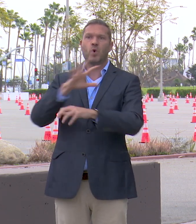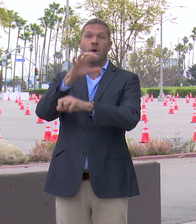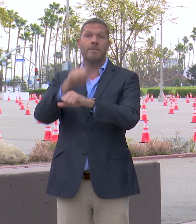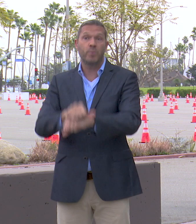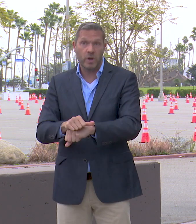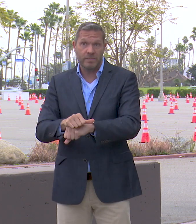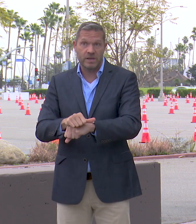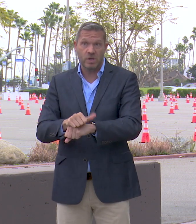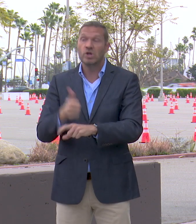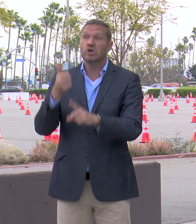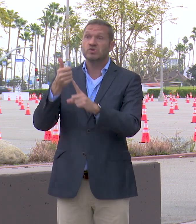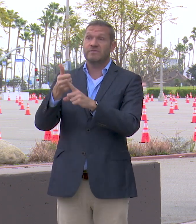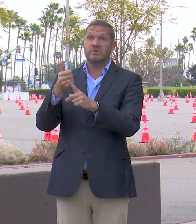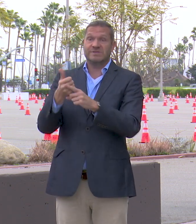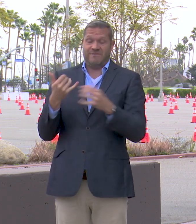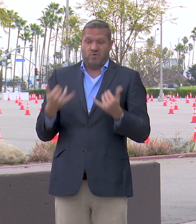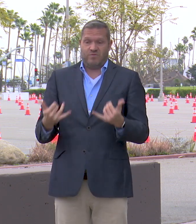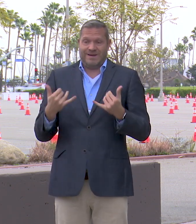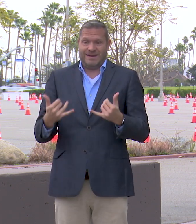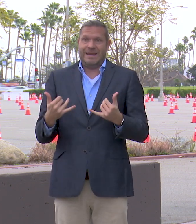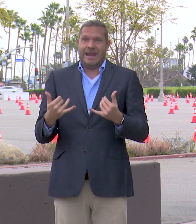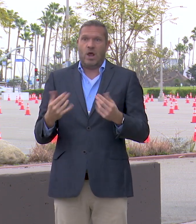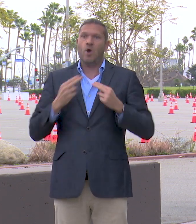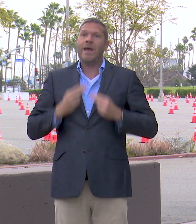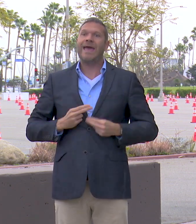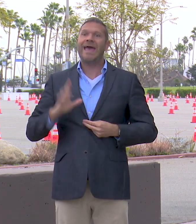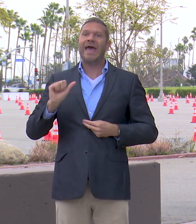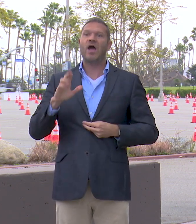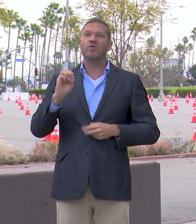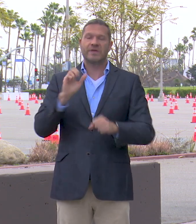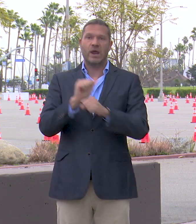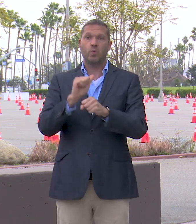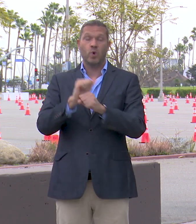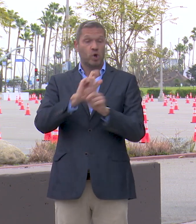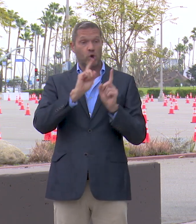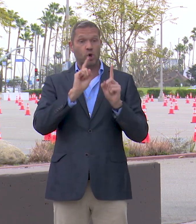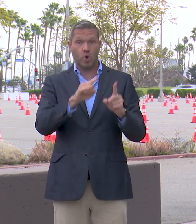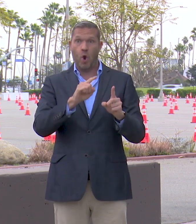a healthcare worker today and you go on VaxLB, it will help you get an appointment.